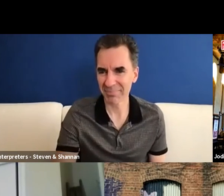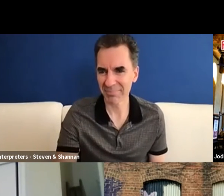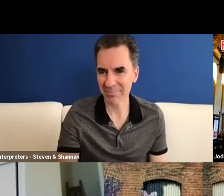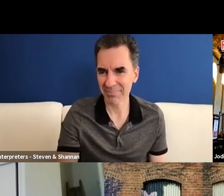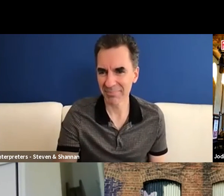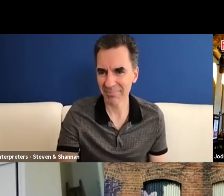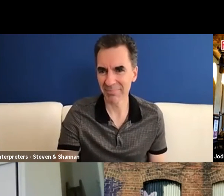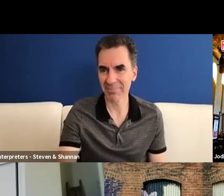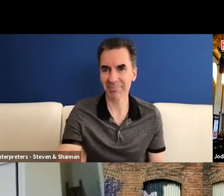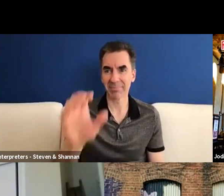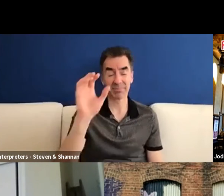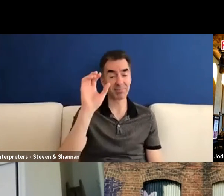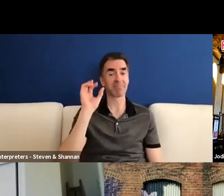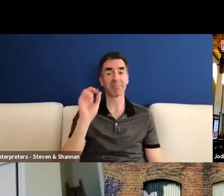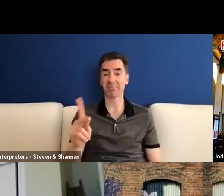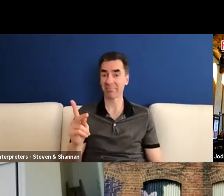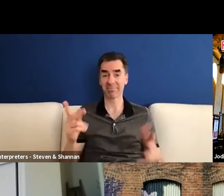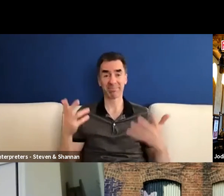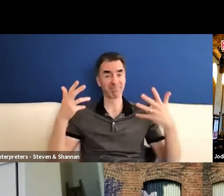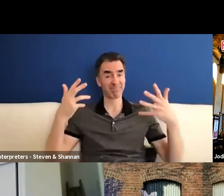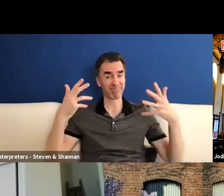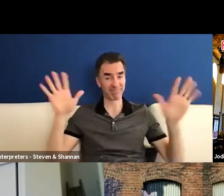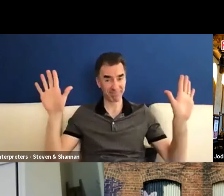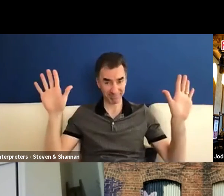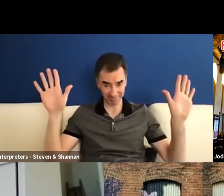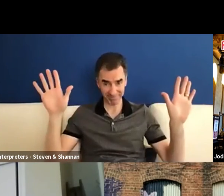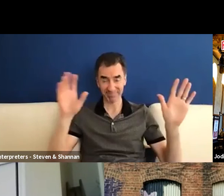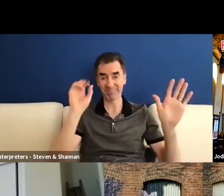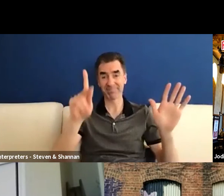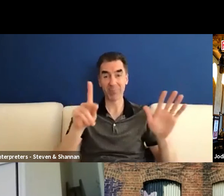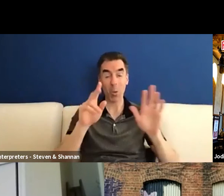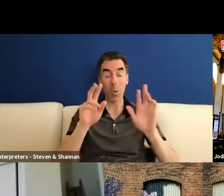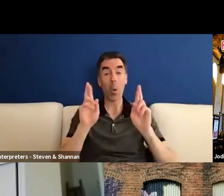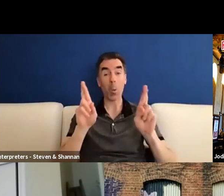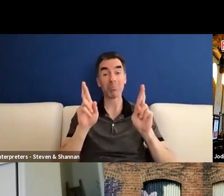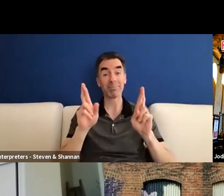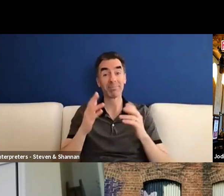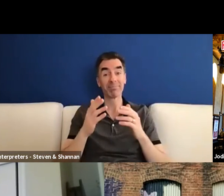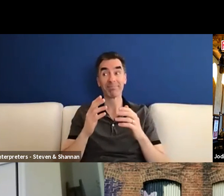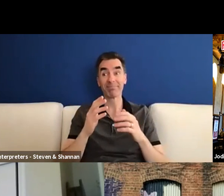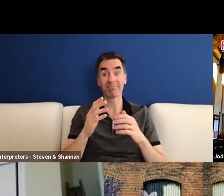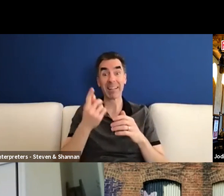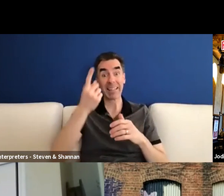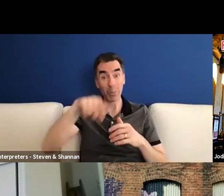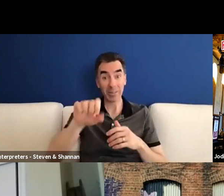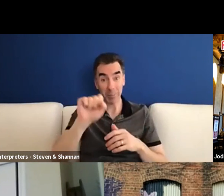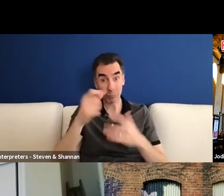All right. Well, with Jodie Steeley: that I'm going to wish you all a very happy start of the semester. And please check back regularly in the hub